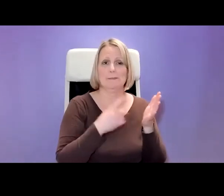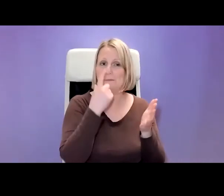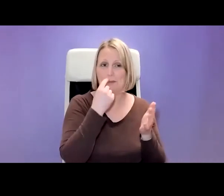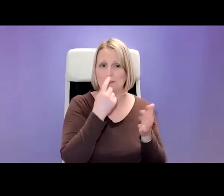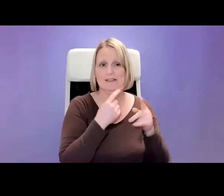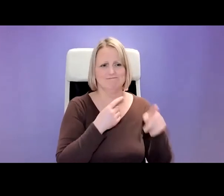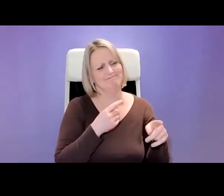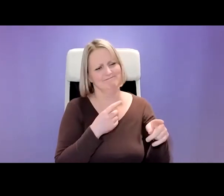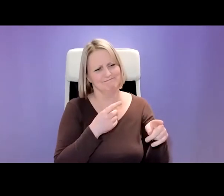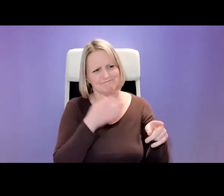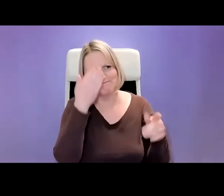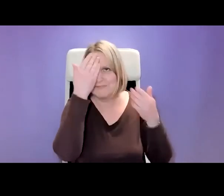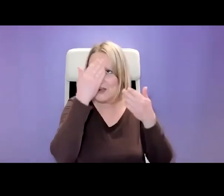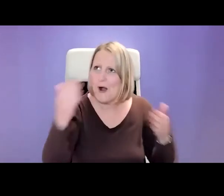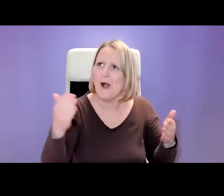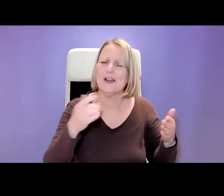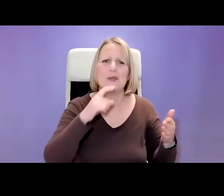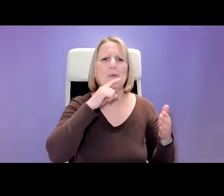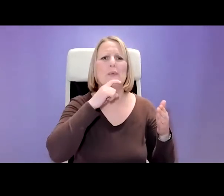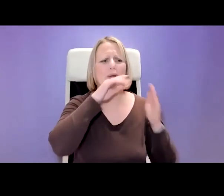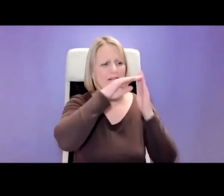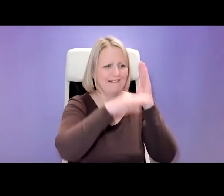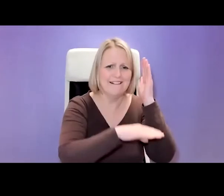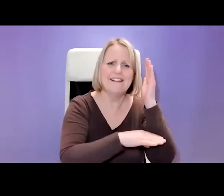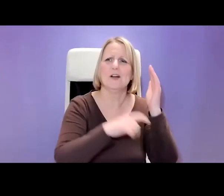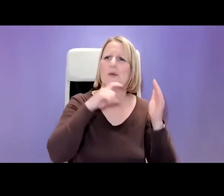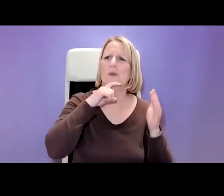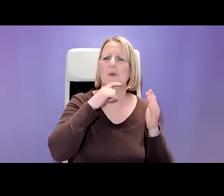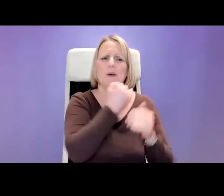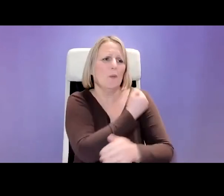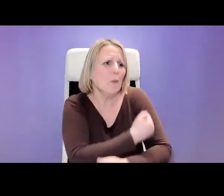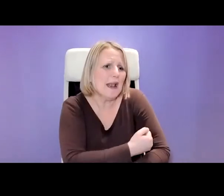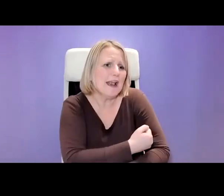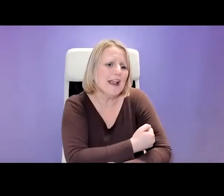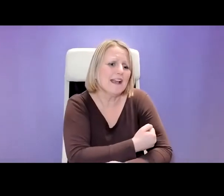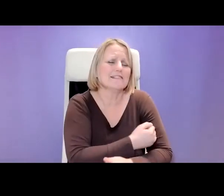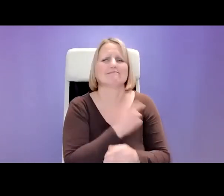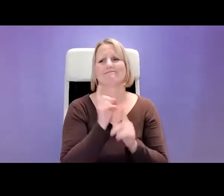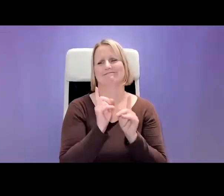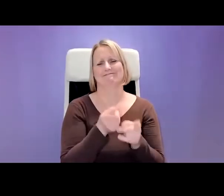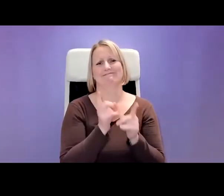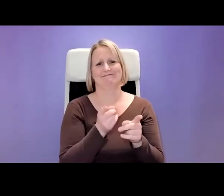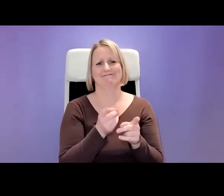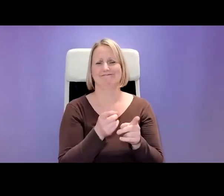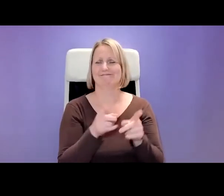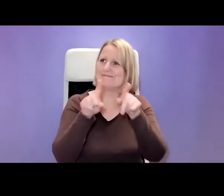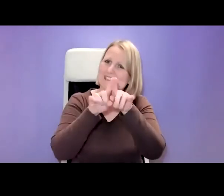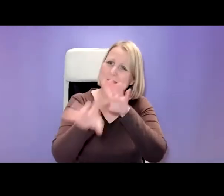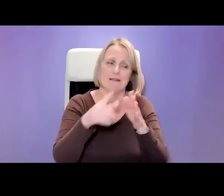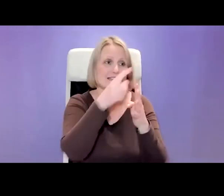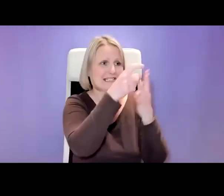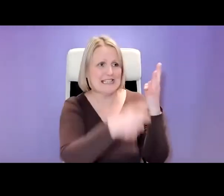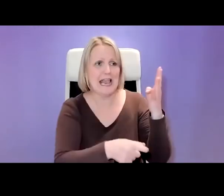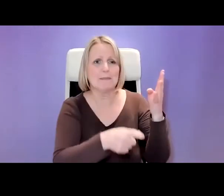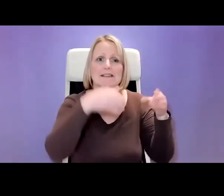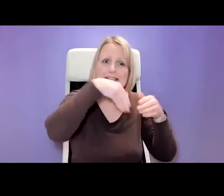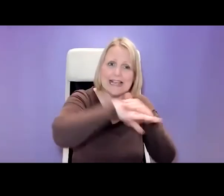it also reveals how God's working and presence may be especially visible in the ways that disabled people live among the congregation.